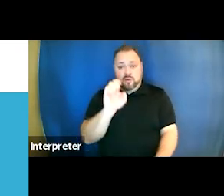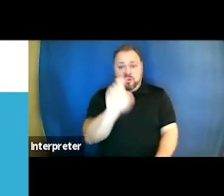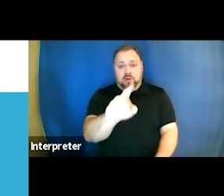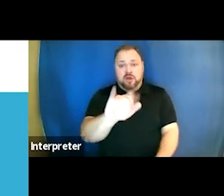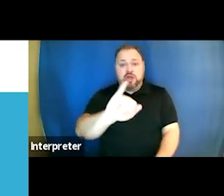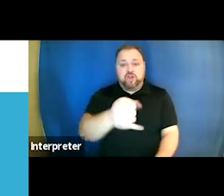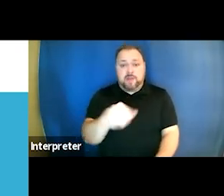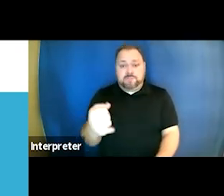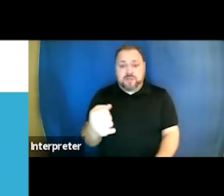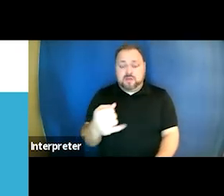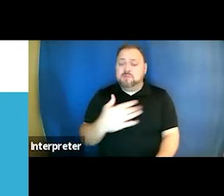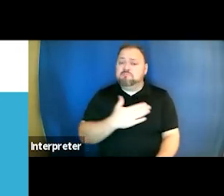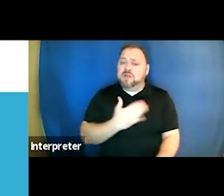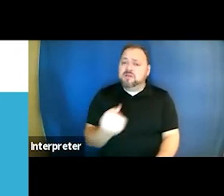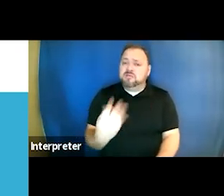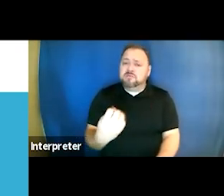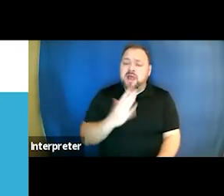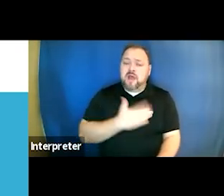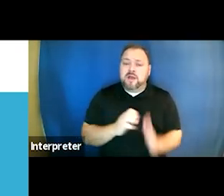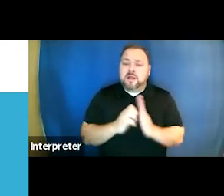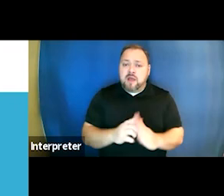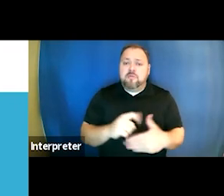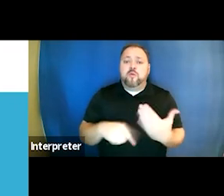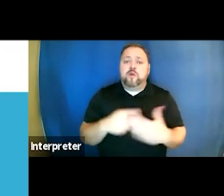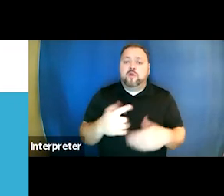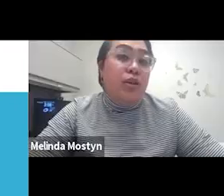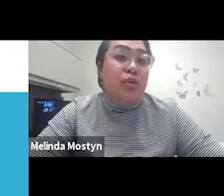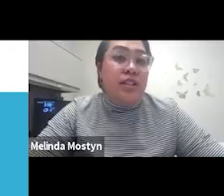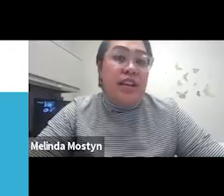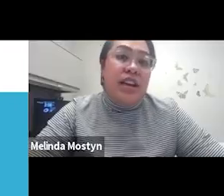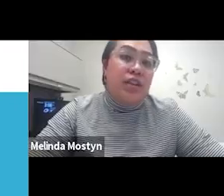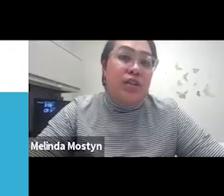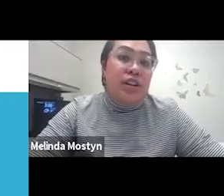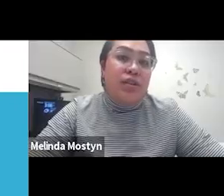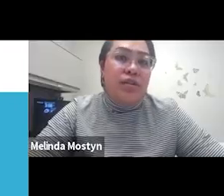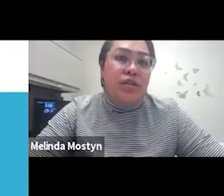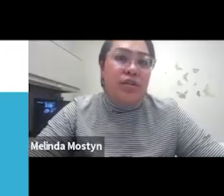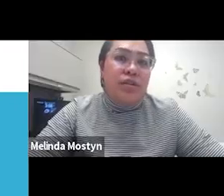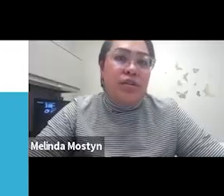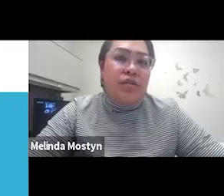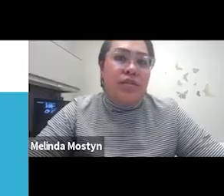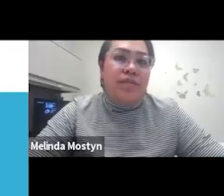if you could give us an example of a time that you felt your voice was heard and who was it that included you.